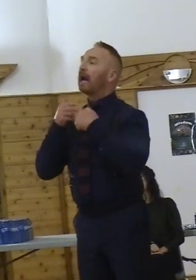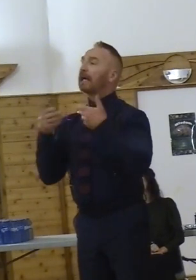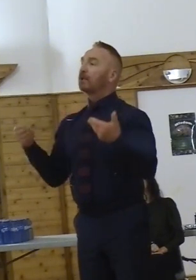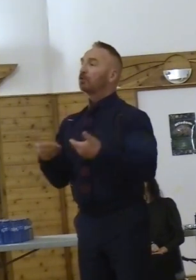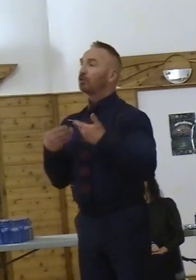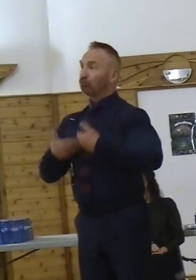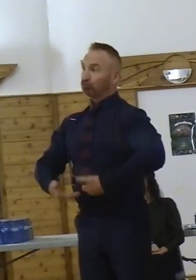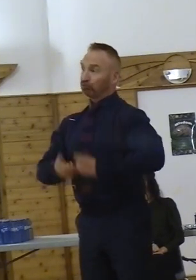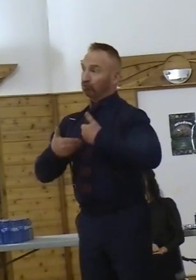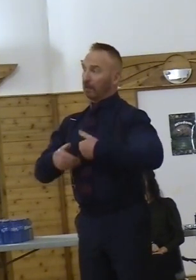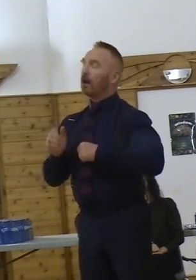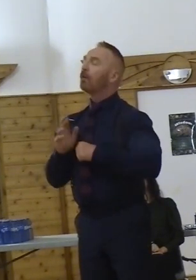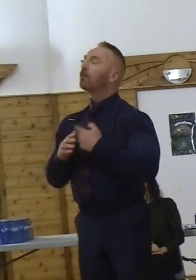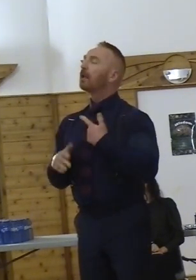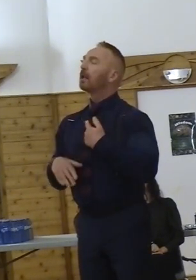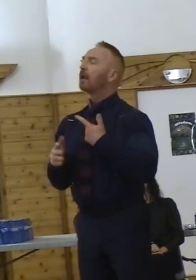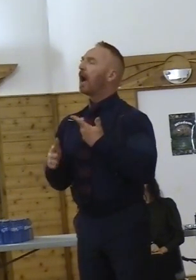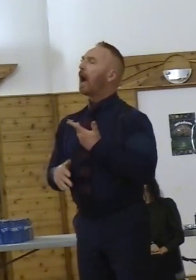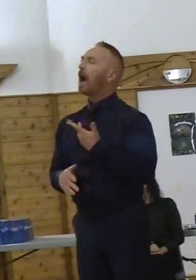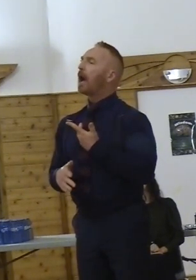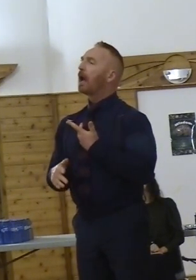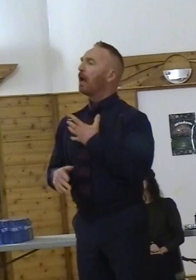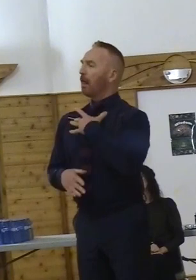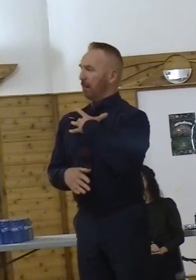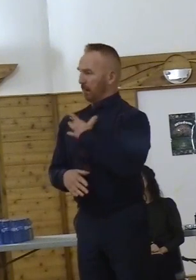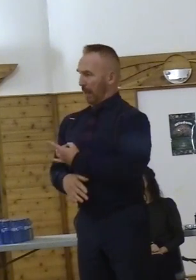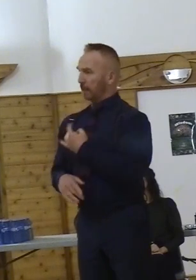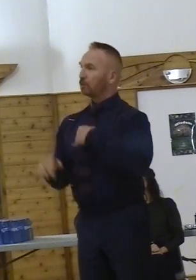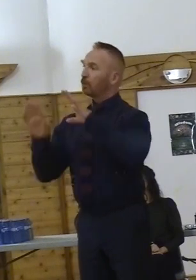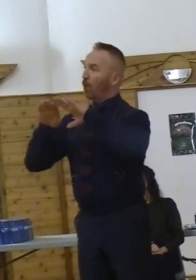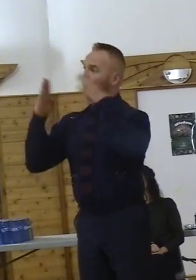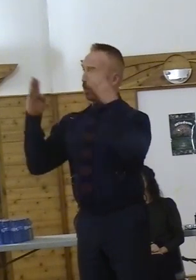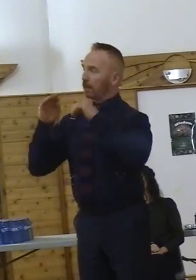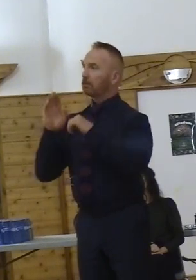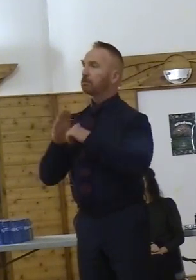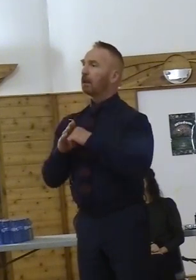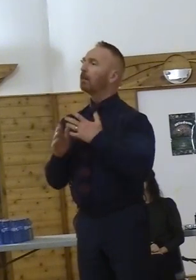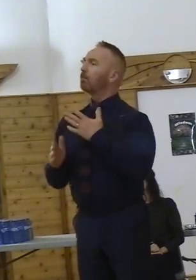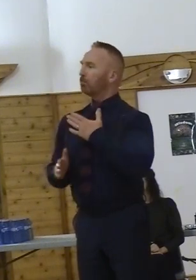This is the way I like starting off, speaking my language.